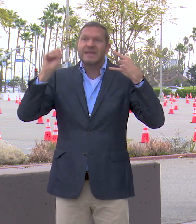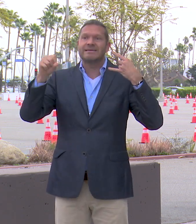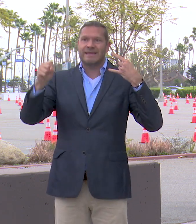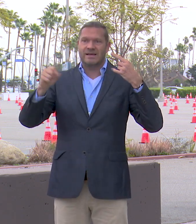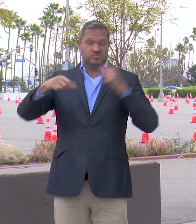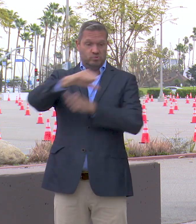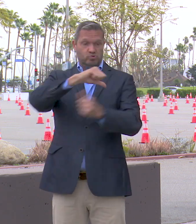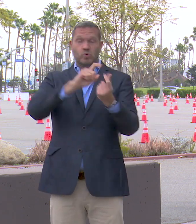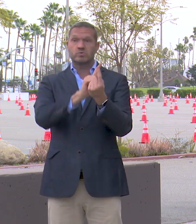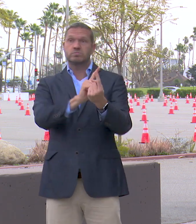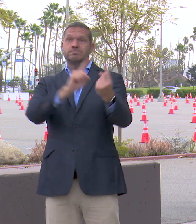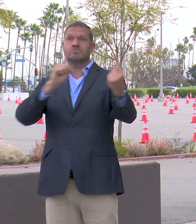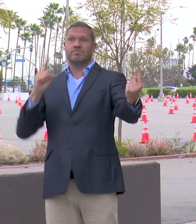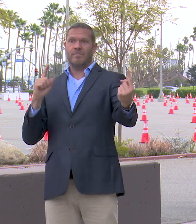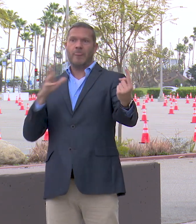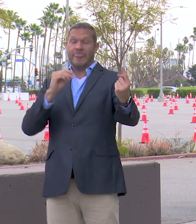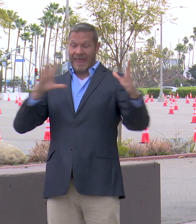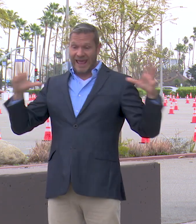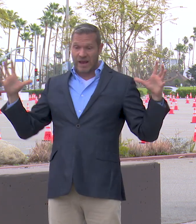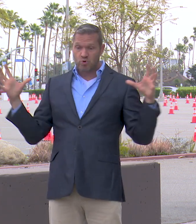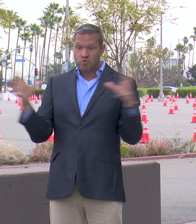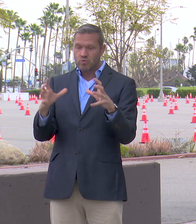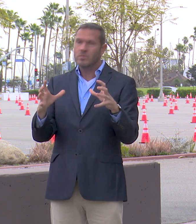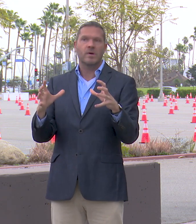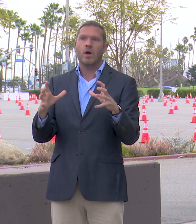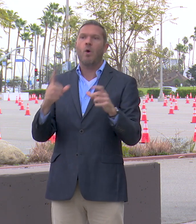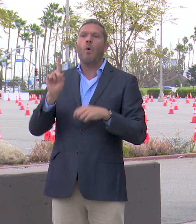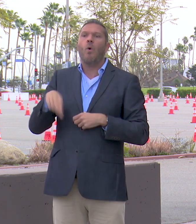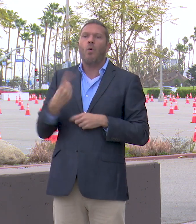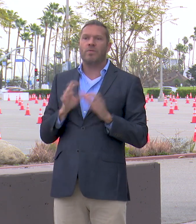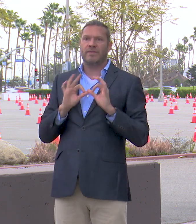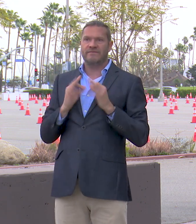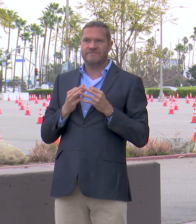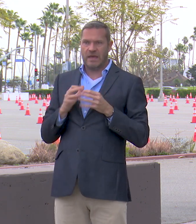members of your own household, you're not only protecting yourself but also saving the